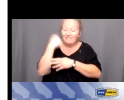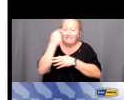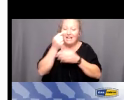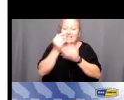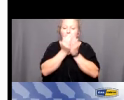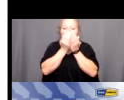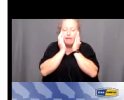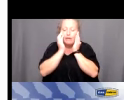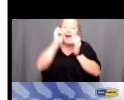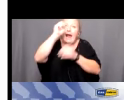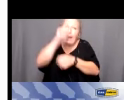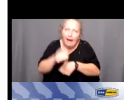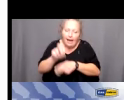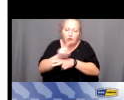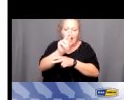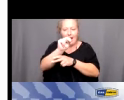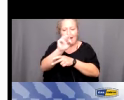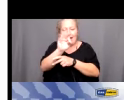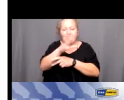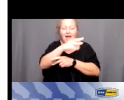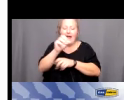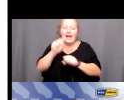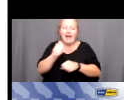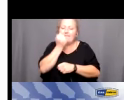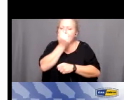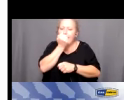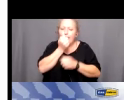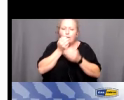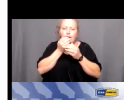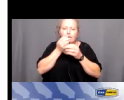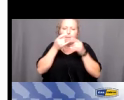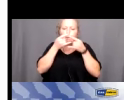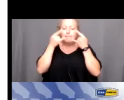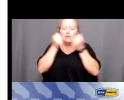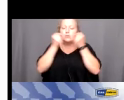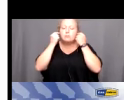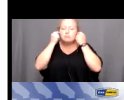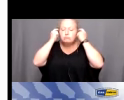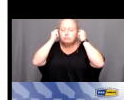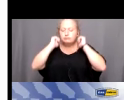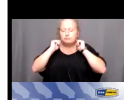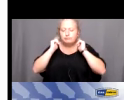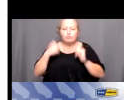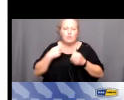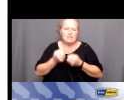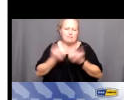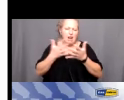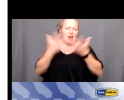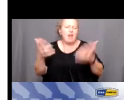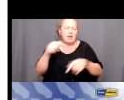but can also be fabric masks with ear loops. we spend a lot of time in our educational and outreach